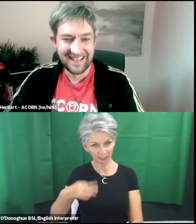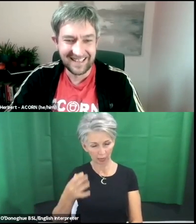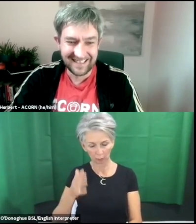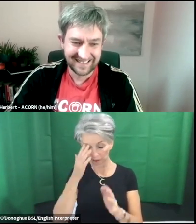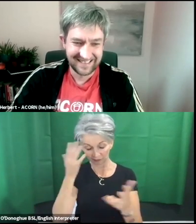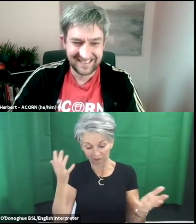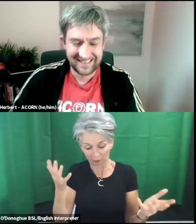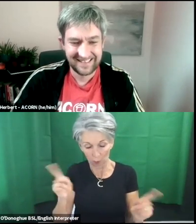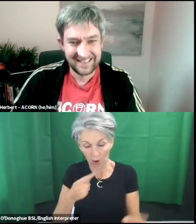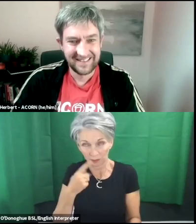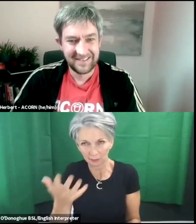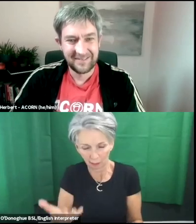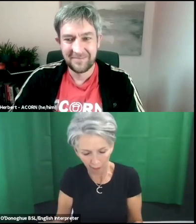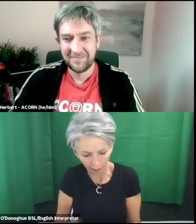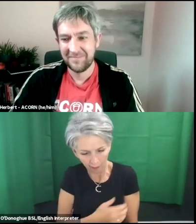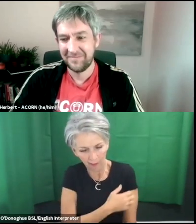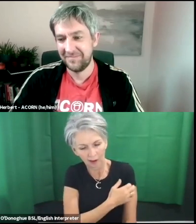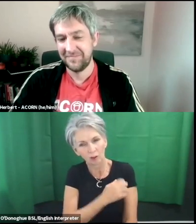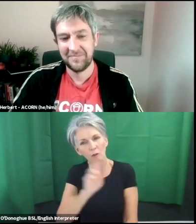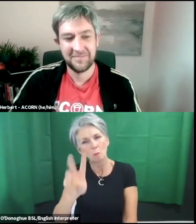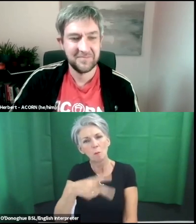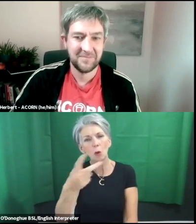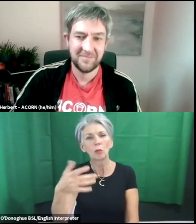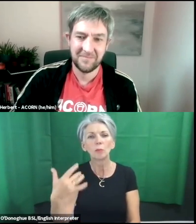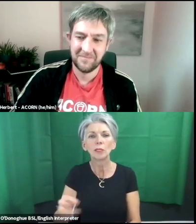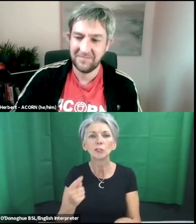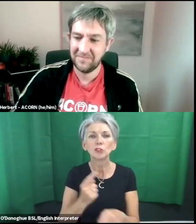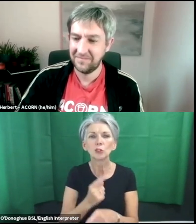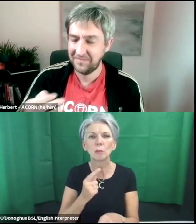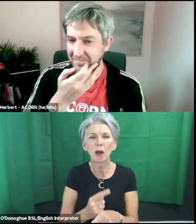You've both spoken about fragmentation and the disparate nature of both